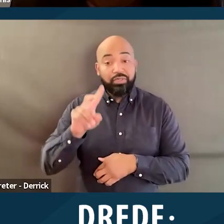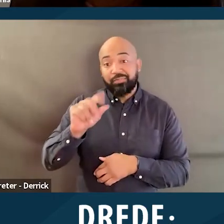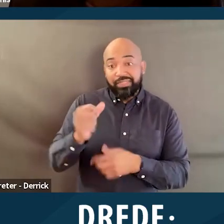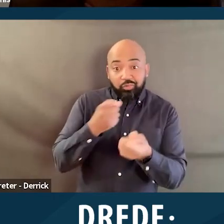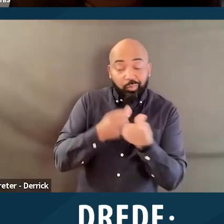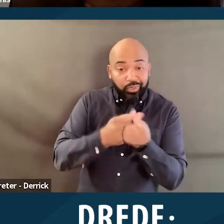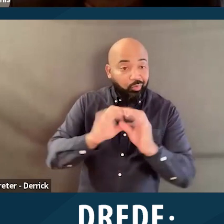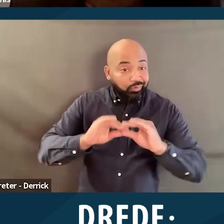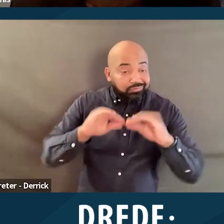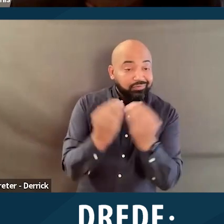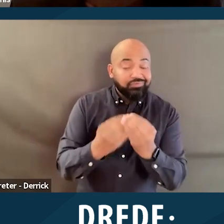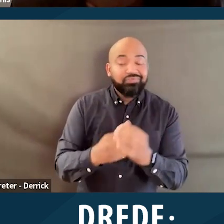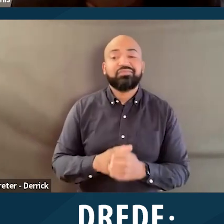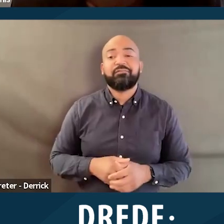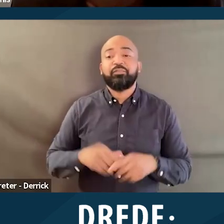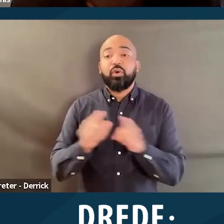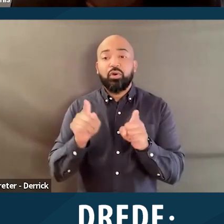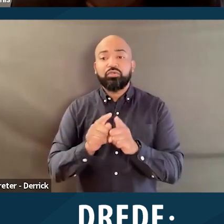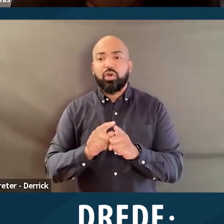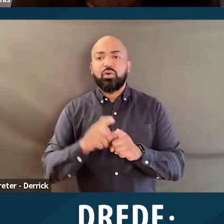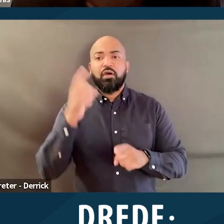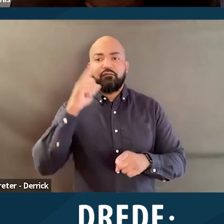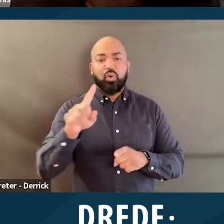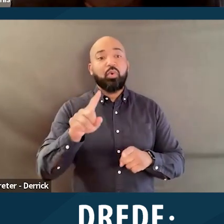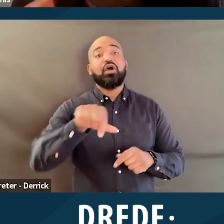‑‑ largely from people with disabilities and disability community organizations,